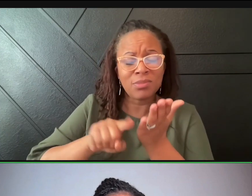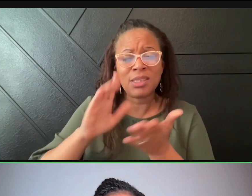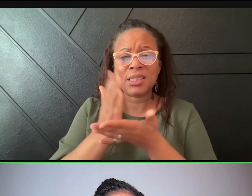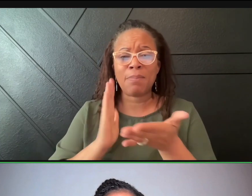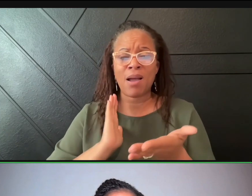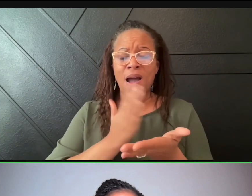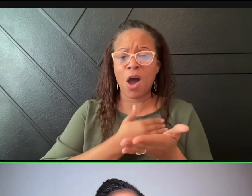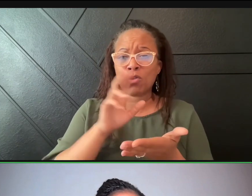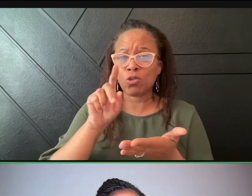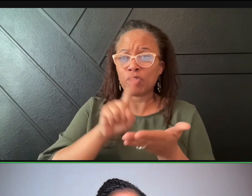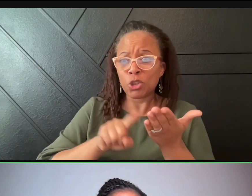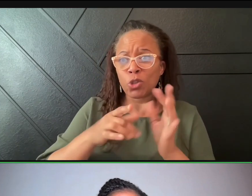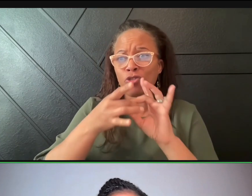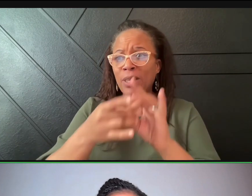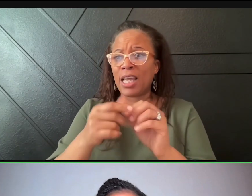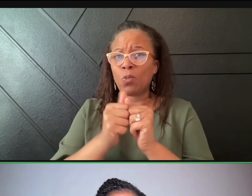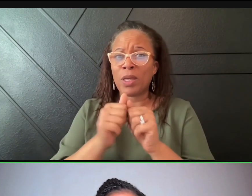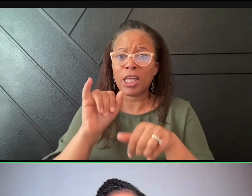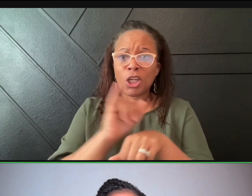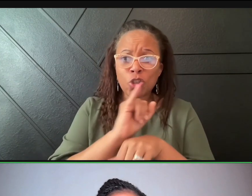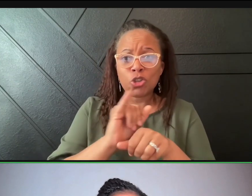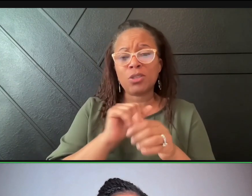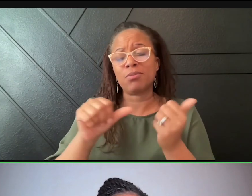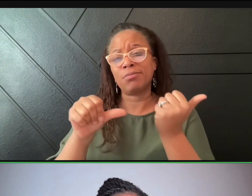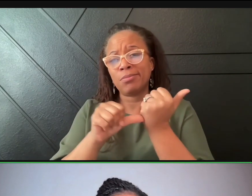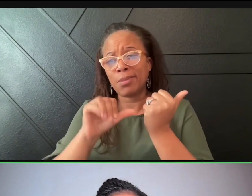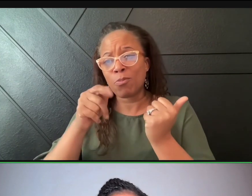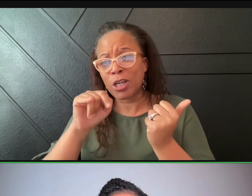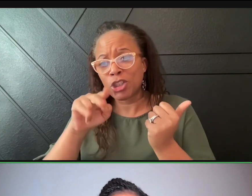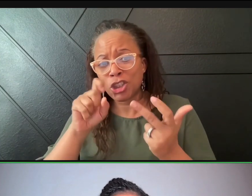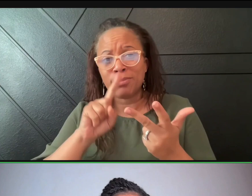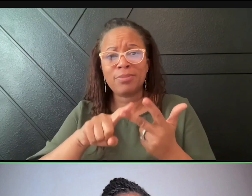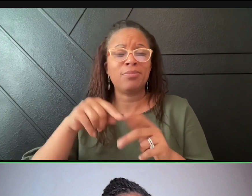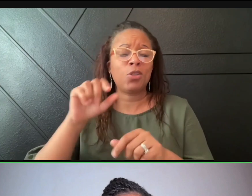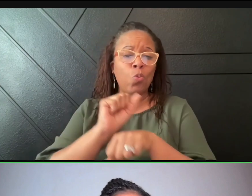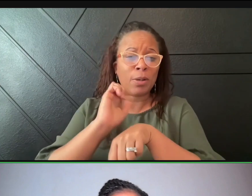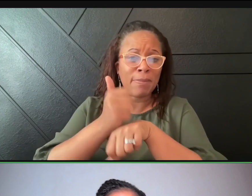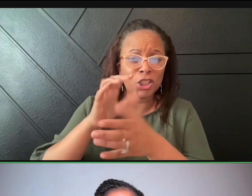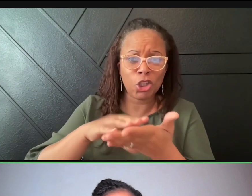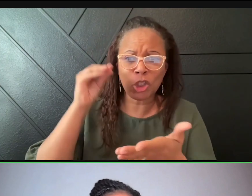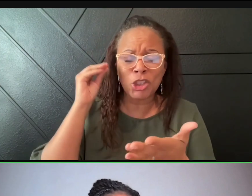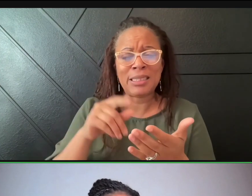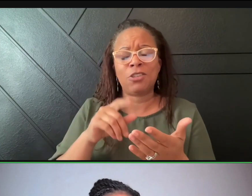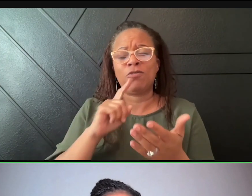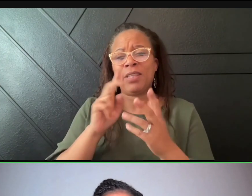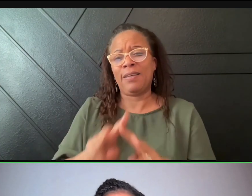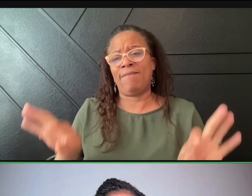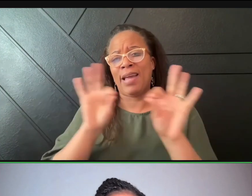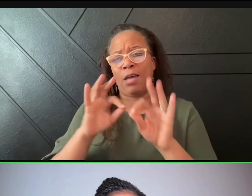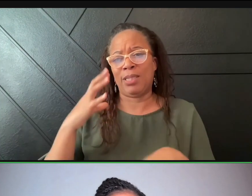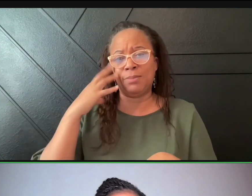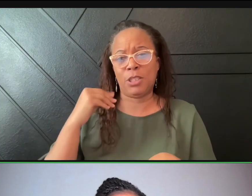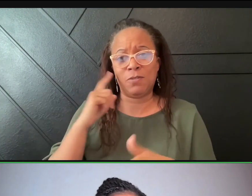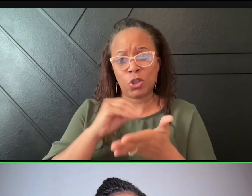I do suggest check out some of those resources related to internships, apprenticeships, work-based